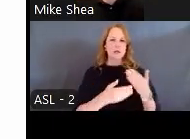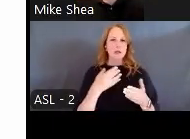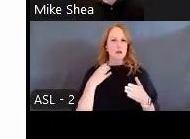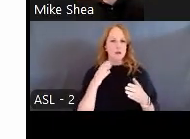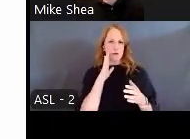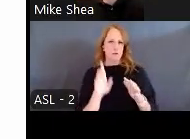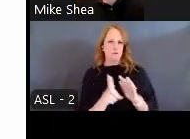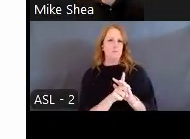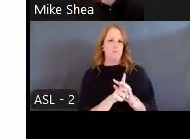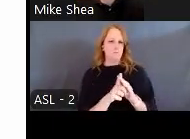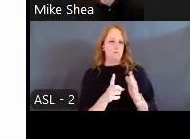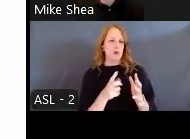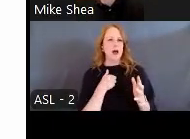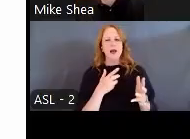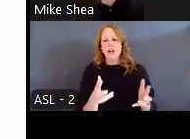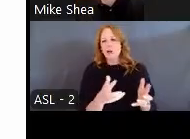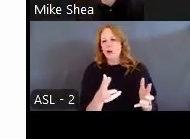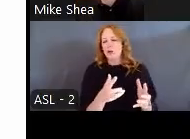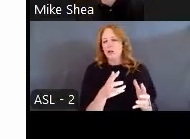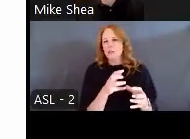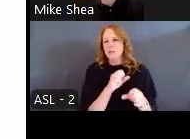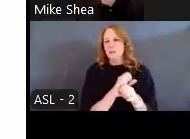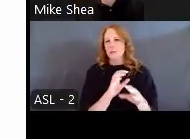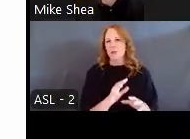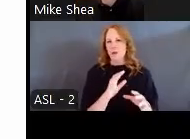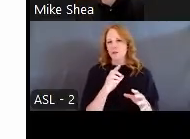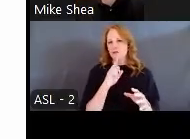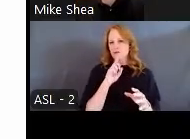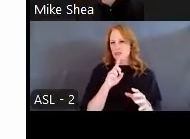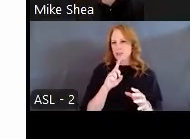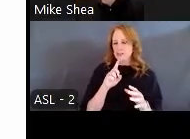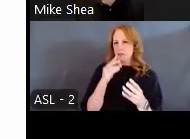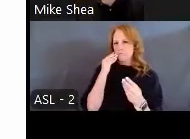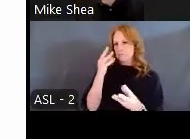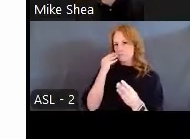encouraging the employer to keep the coach in the loop of communication as needed. Um, so the